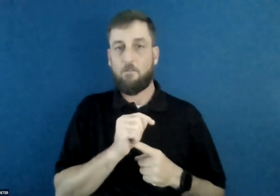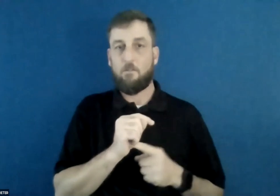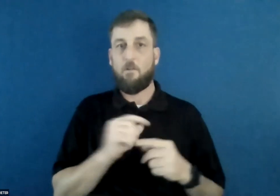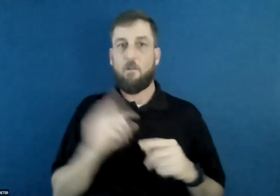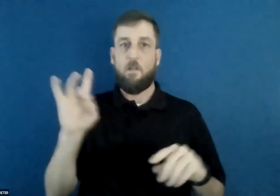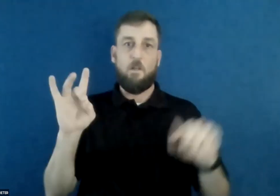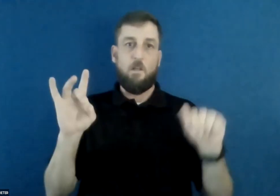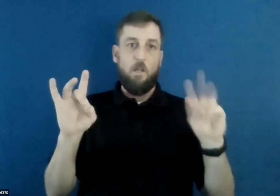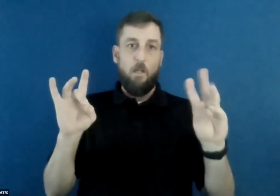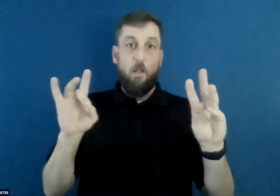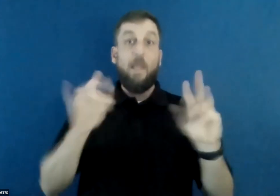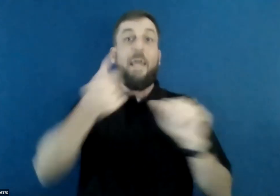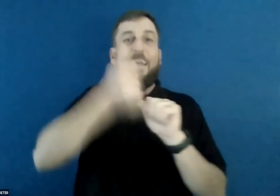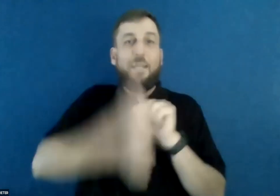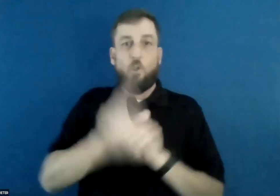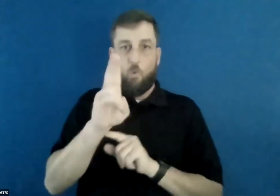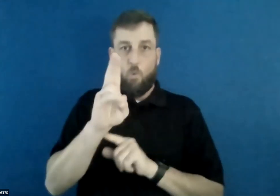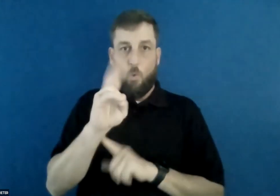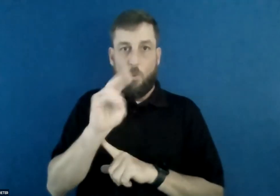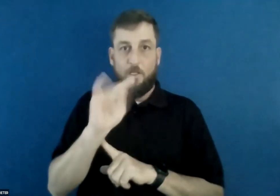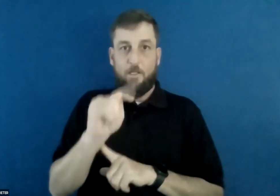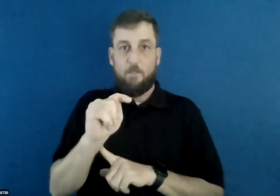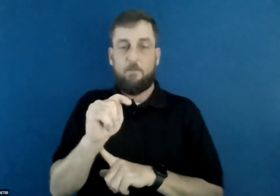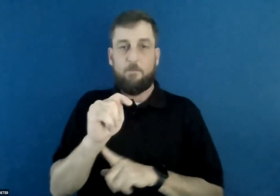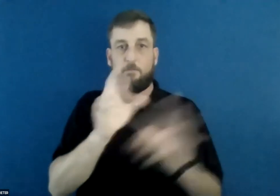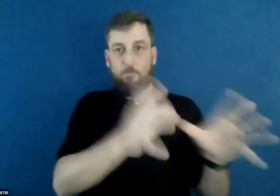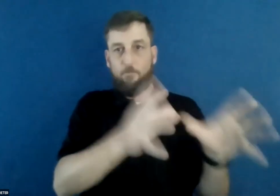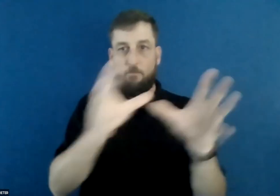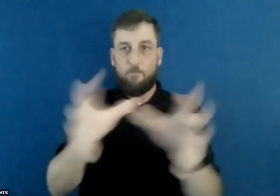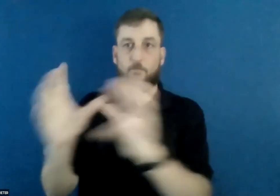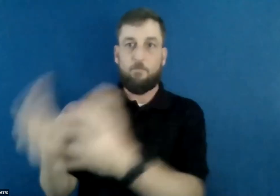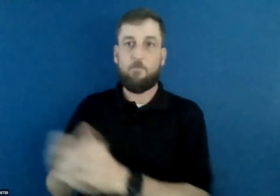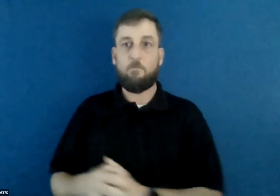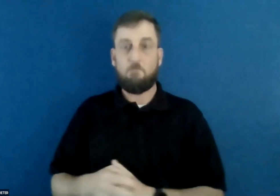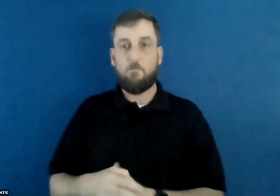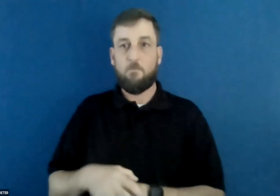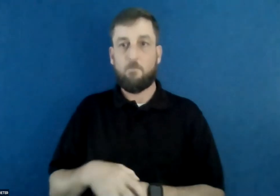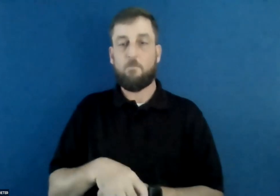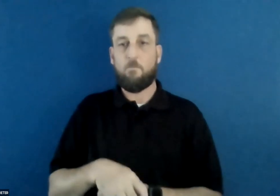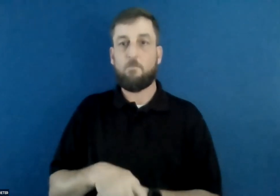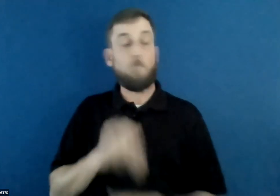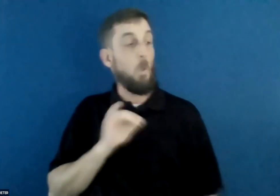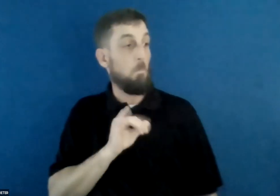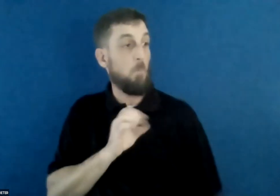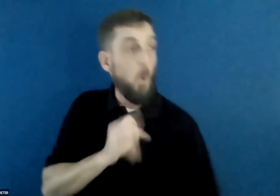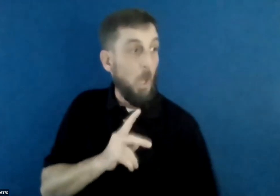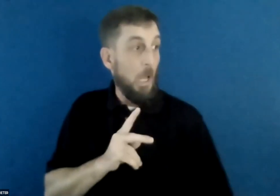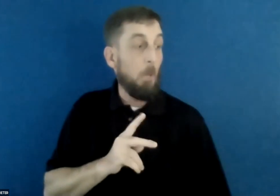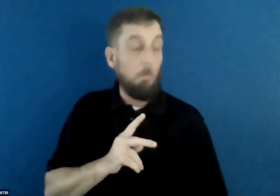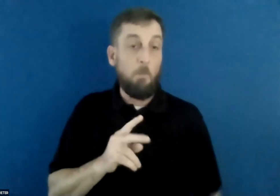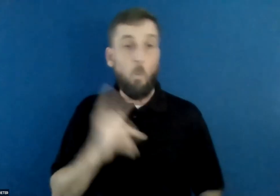Each unit. Okay, 16. Okay. It's like one to two.